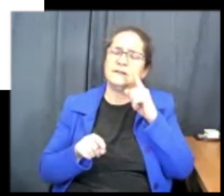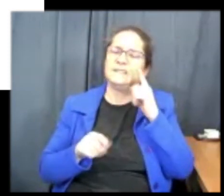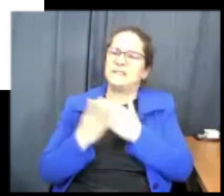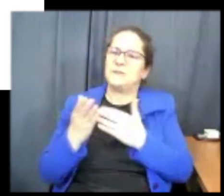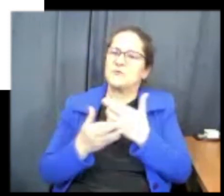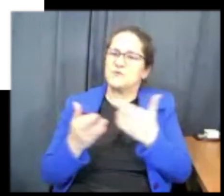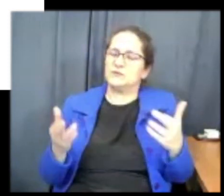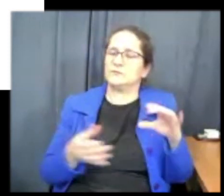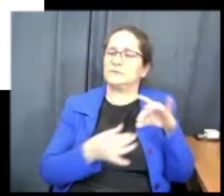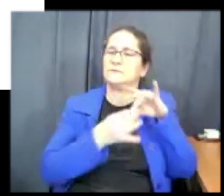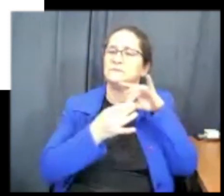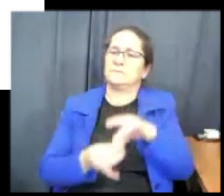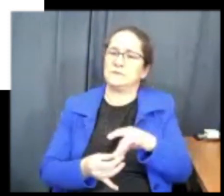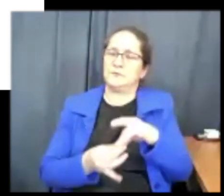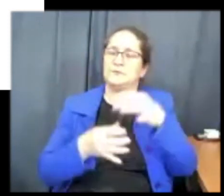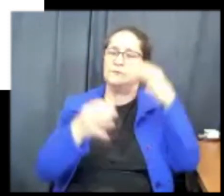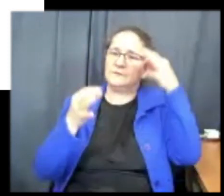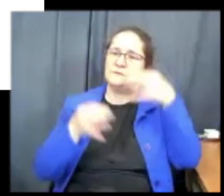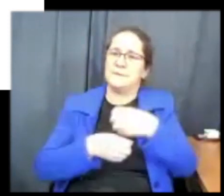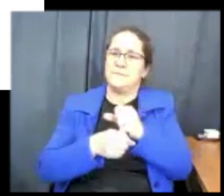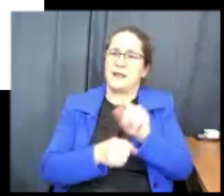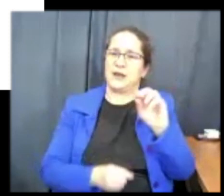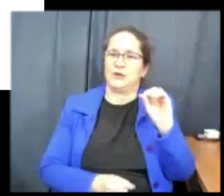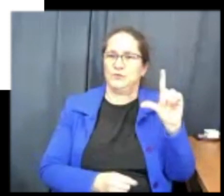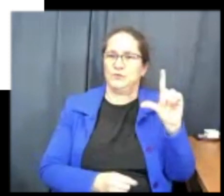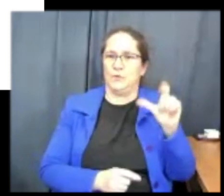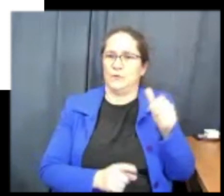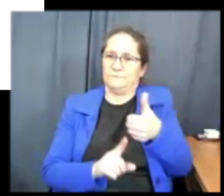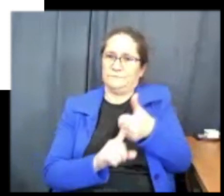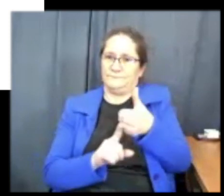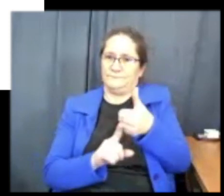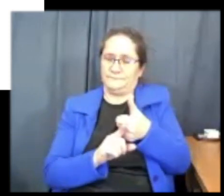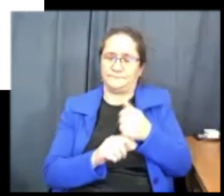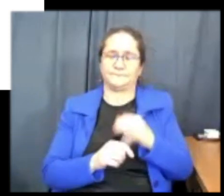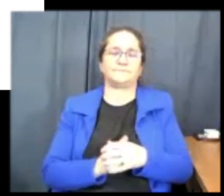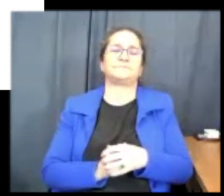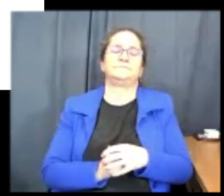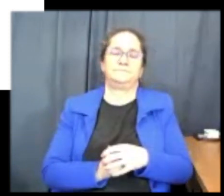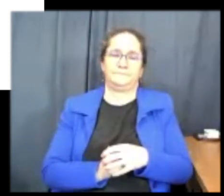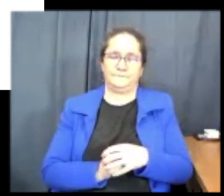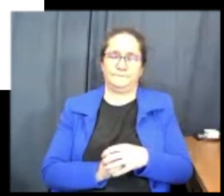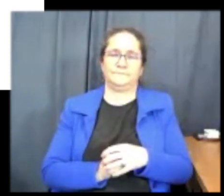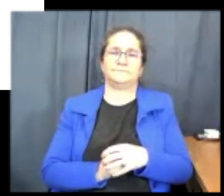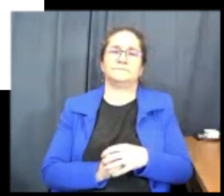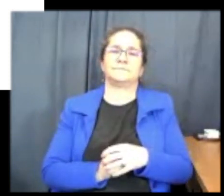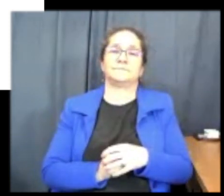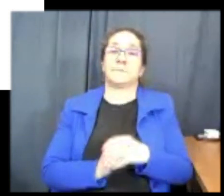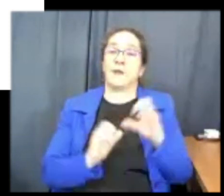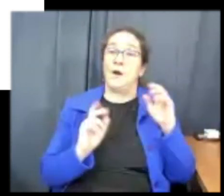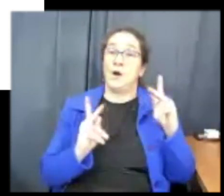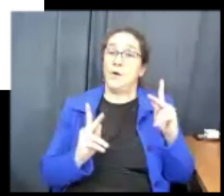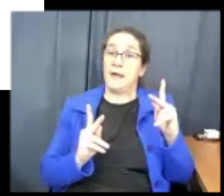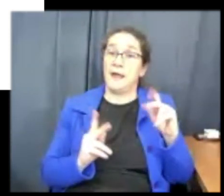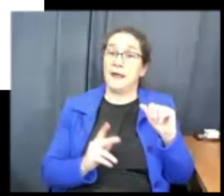to the decision-making tool, more specifically, if you have questions about that as well. Alright, Andrea, well, that kind of wraps up our time.